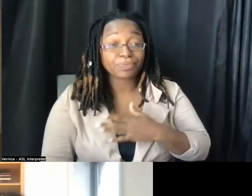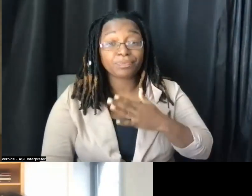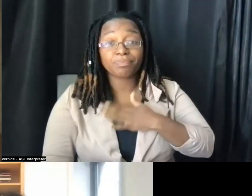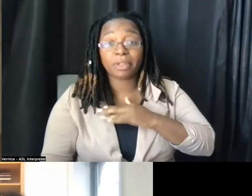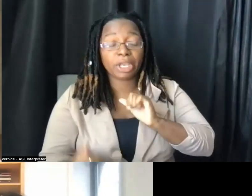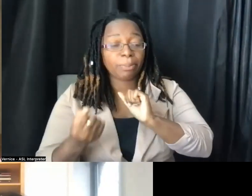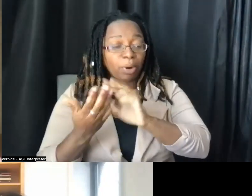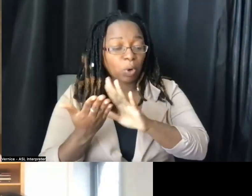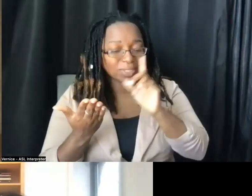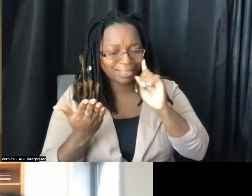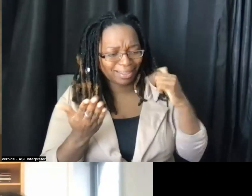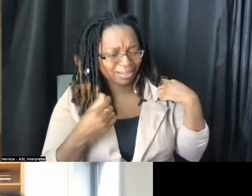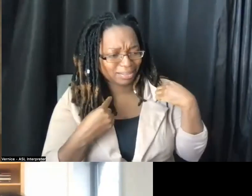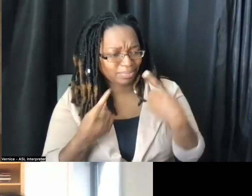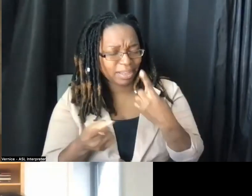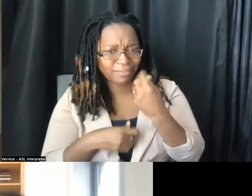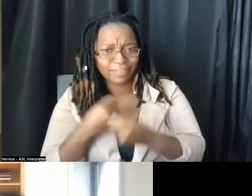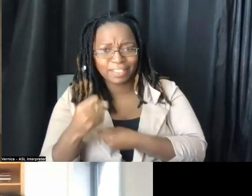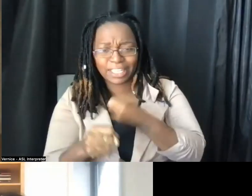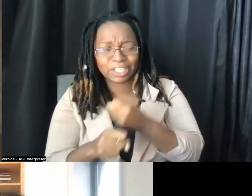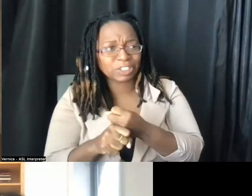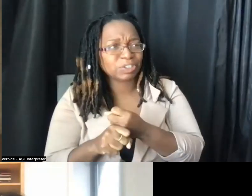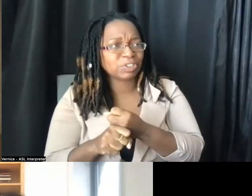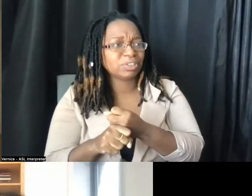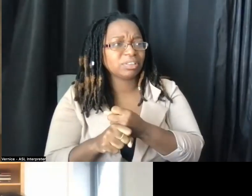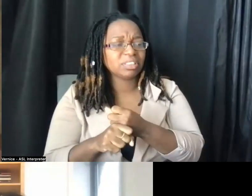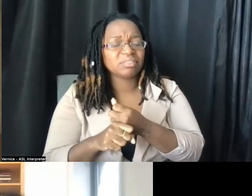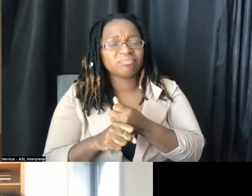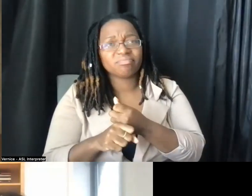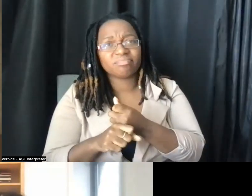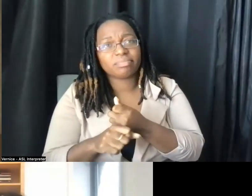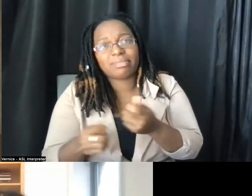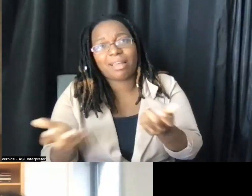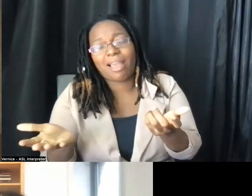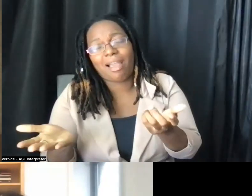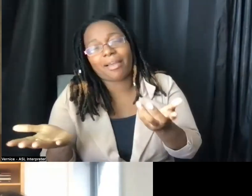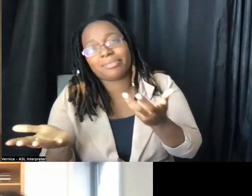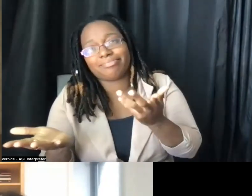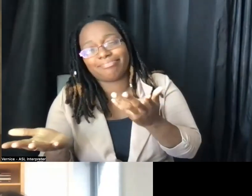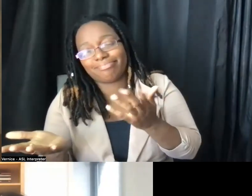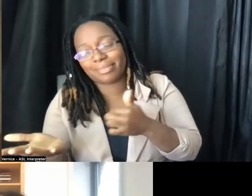relevant to my work. I need to know as many of them as possible. And I think for me,